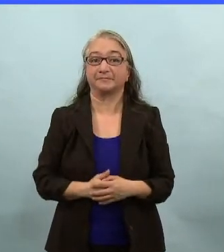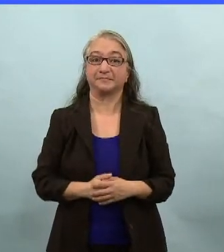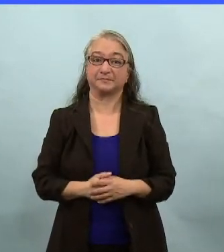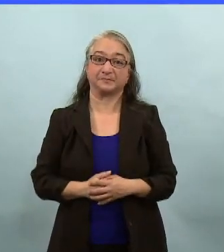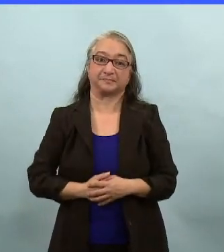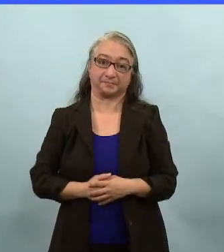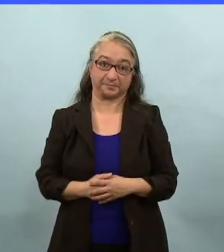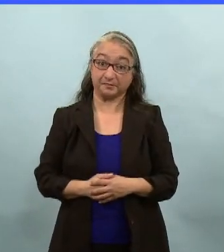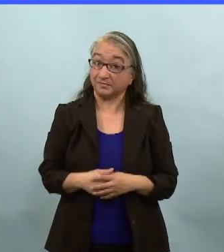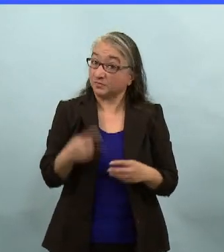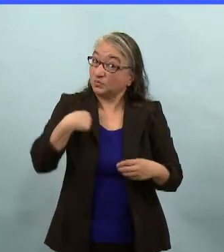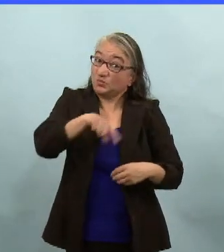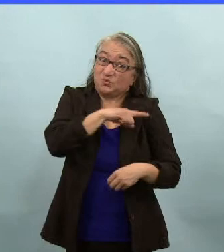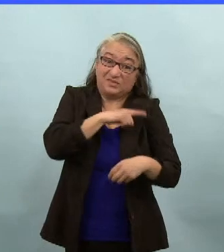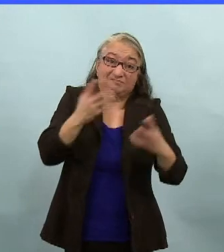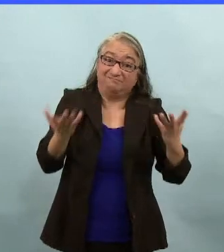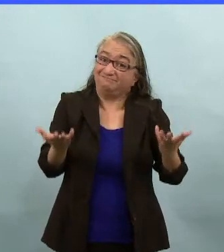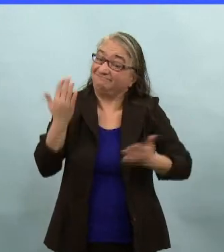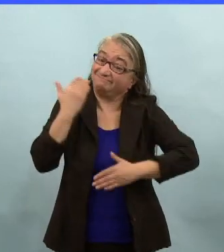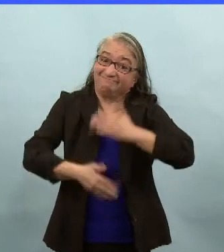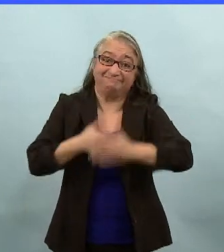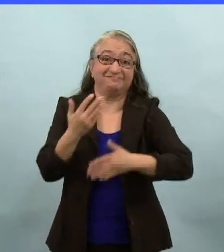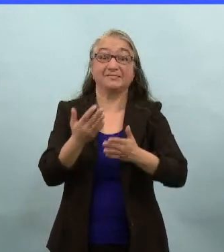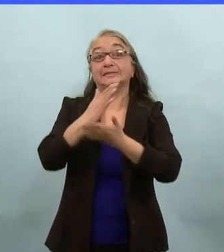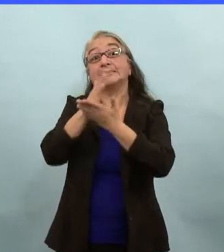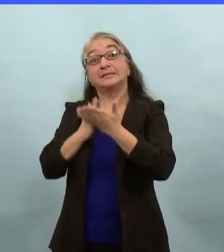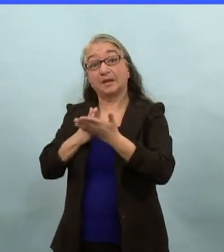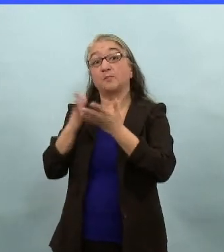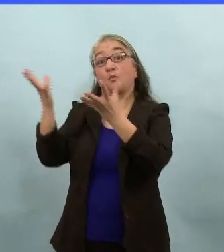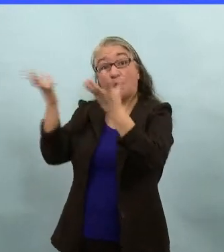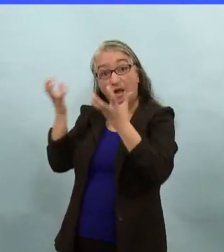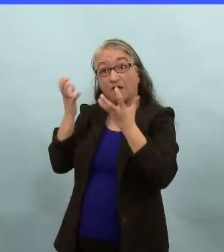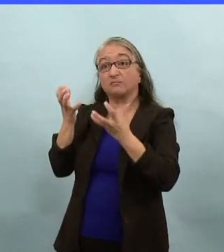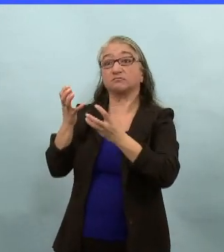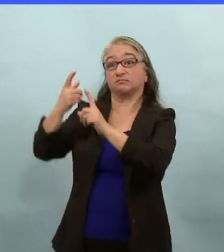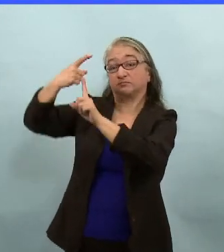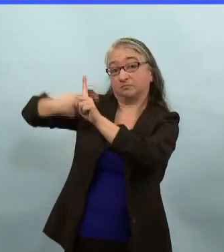we offered that some wanted a month to do that we didn't feel that that was appropriate and we felt